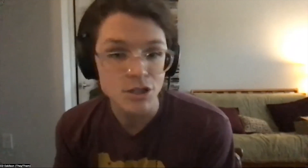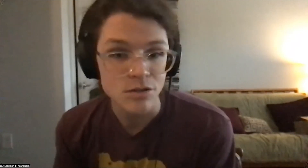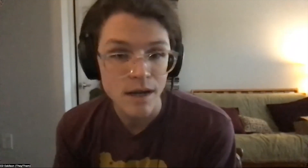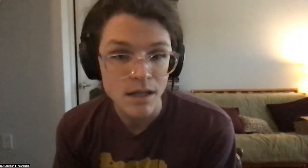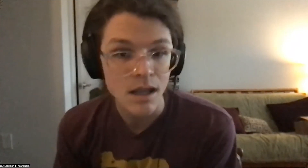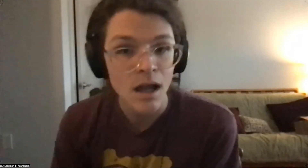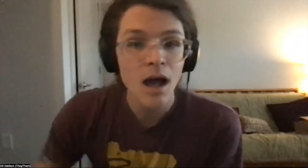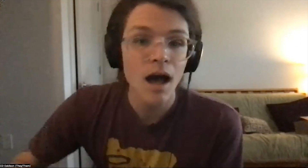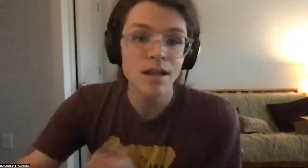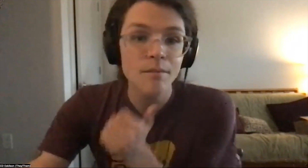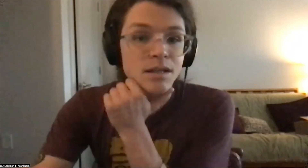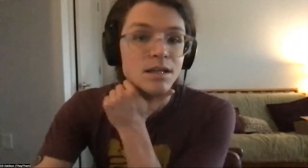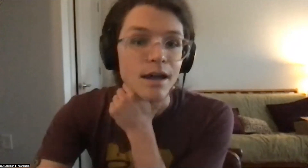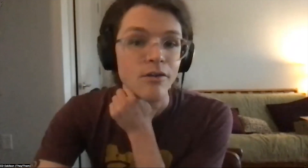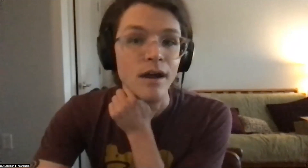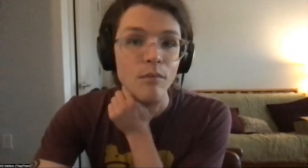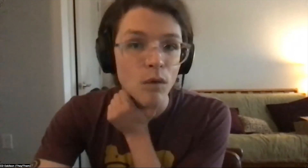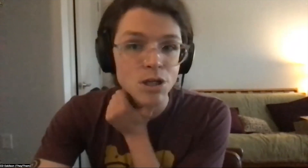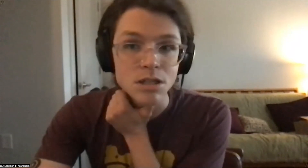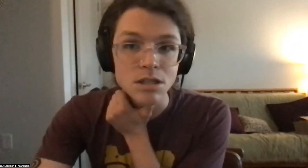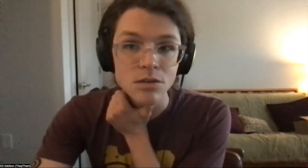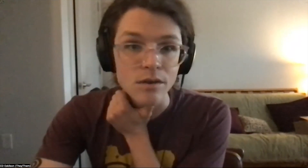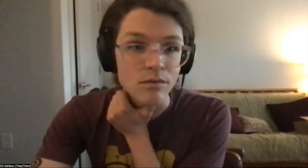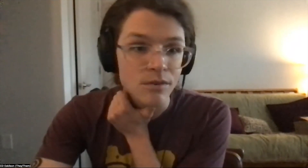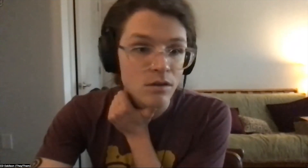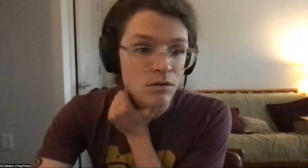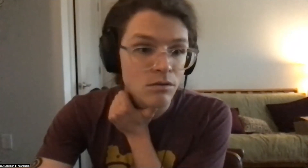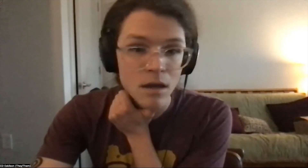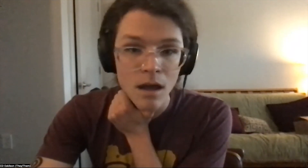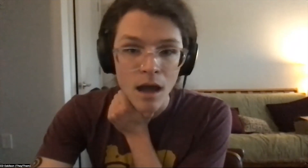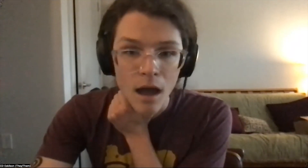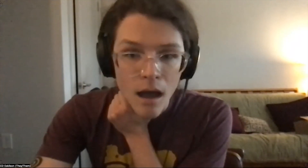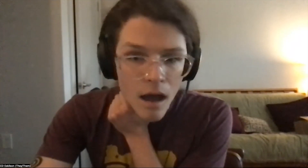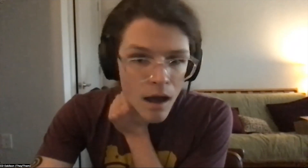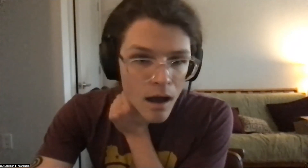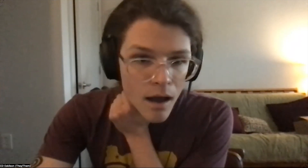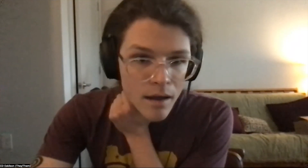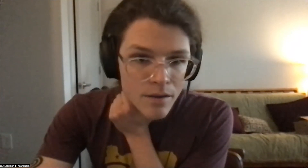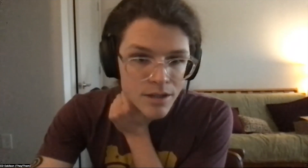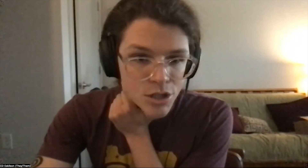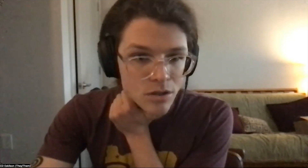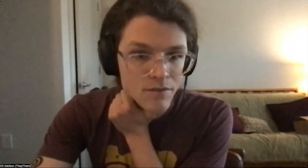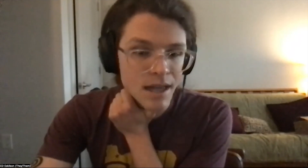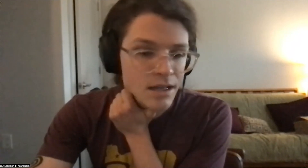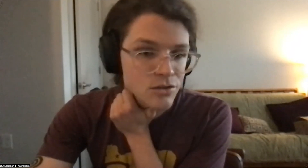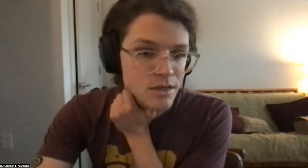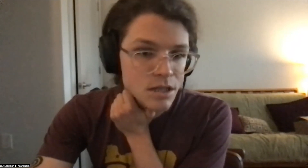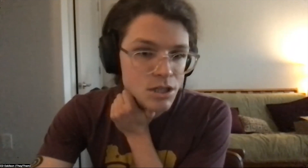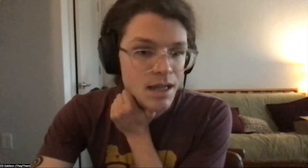International Writing, Anomoly, DIAGRAM, Washington Square Review: The Journal of Italian Translation,